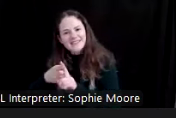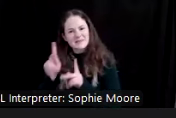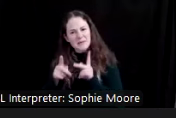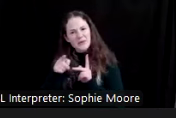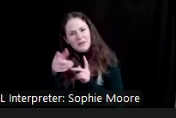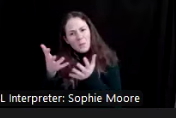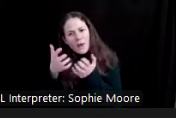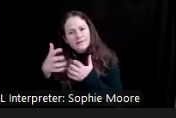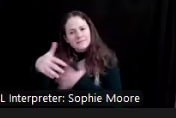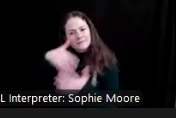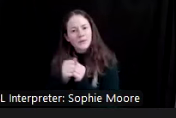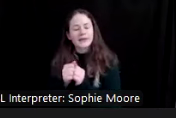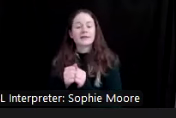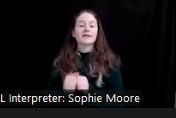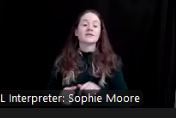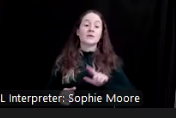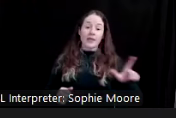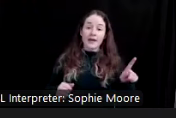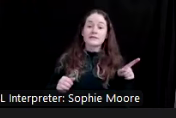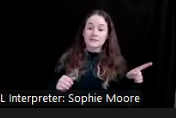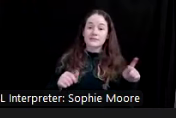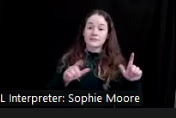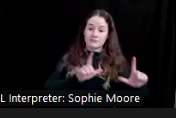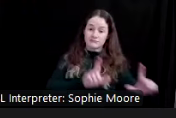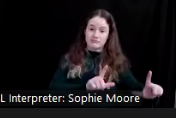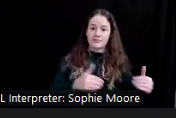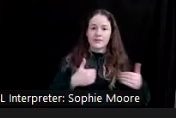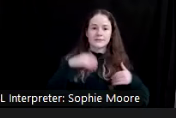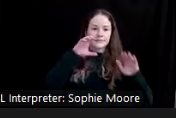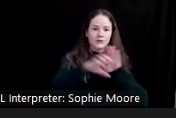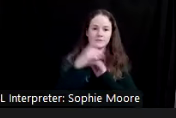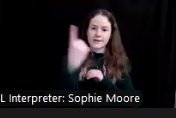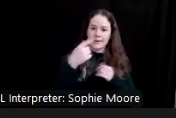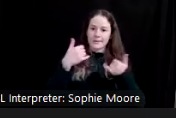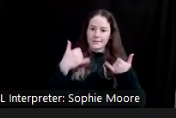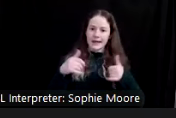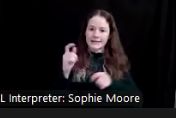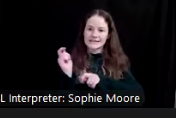wheelchair uh playing tennis. So you can um see that she's able to grasp the